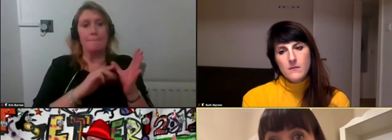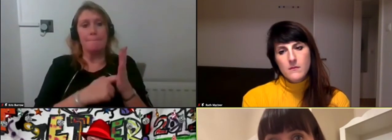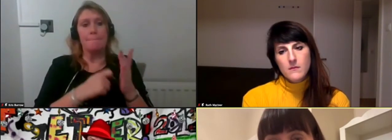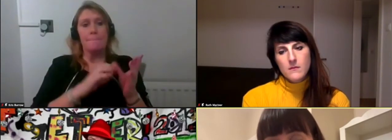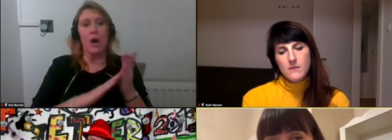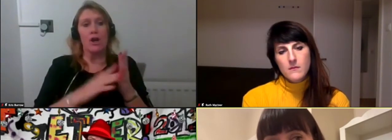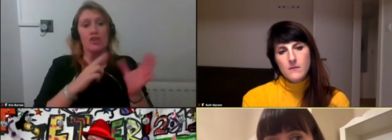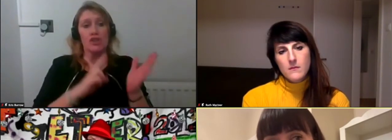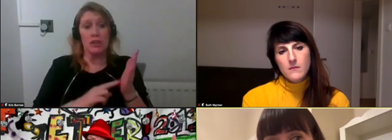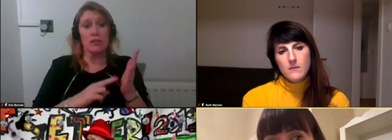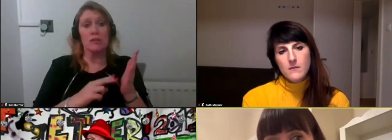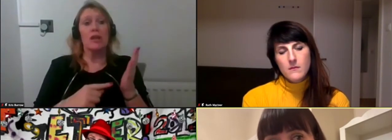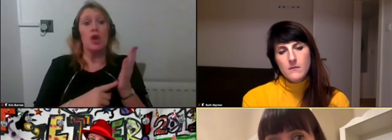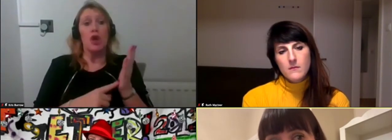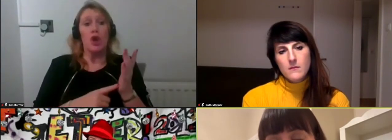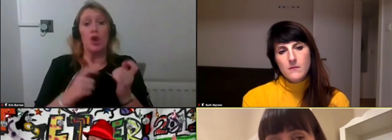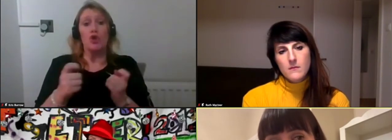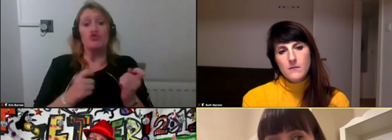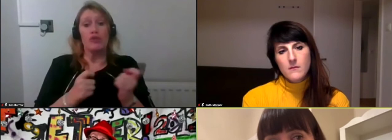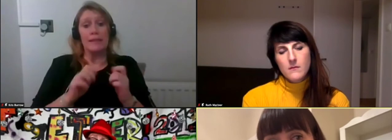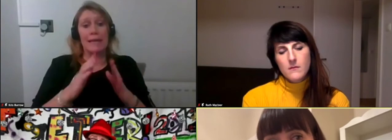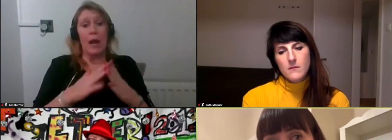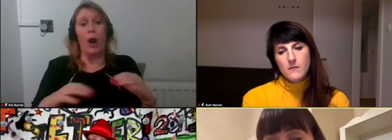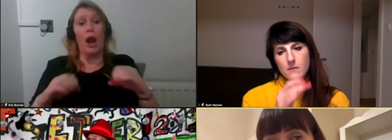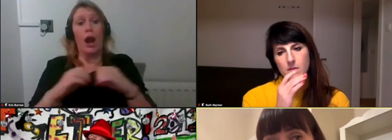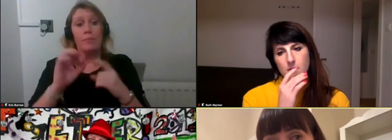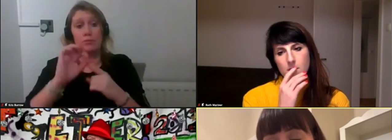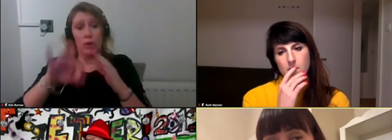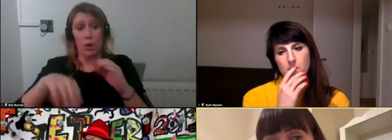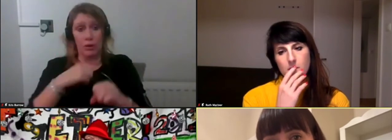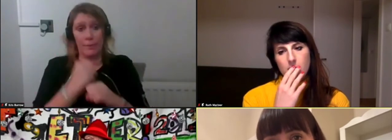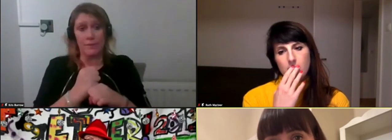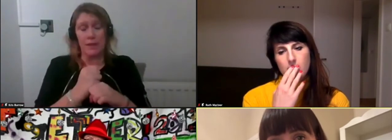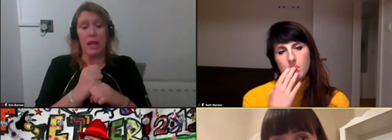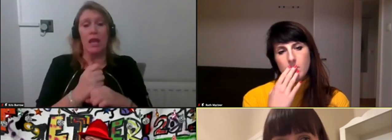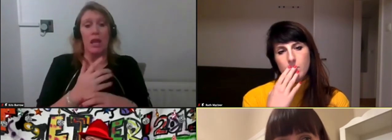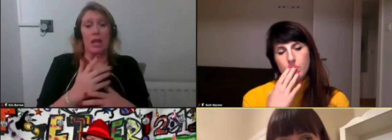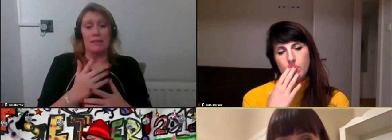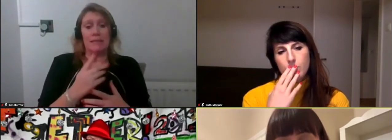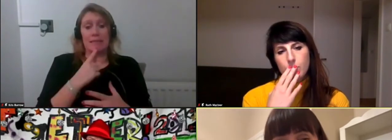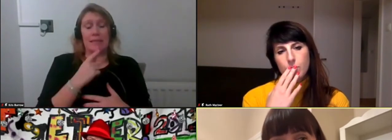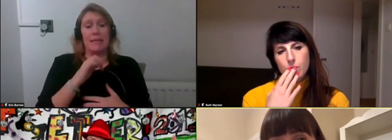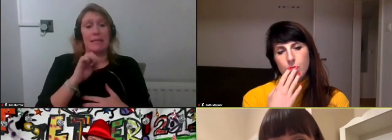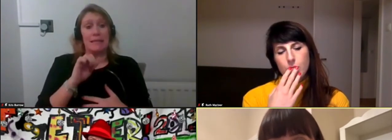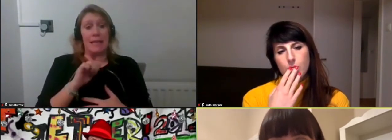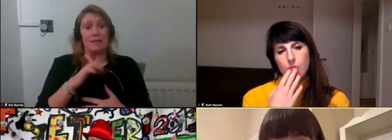our club experience, yes she would, but she loved the use of that with text,